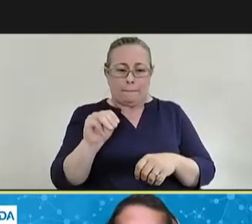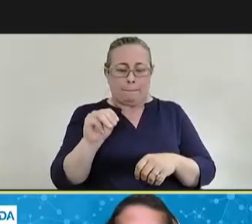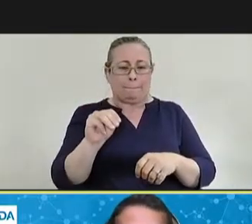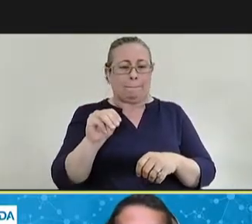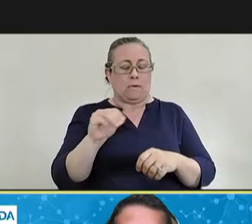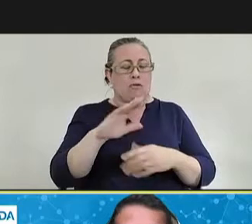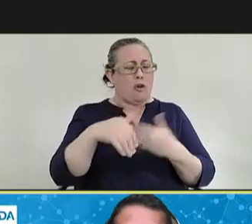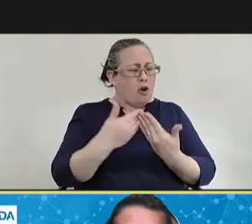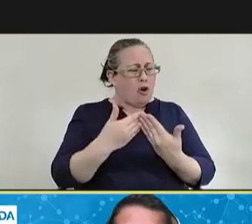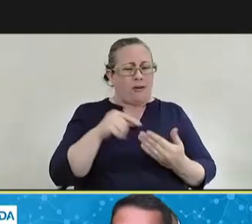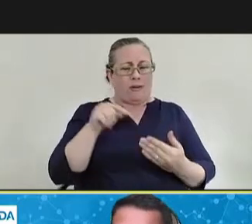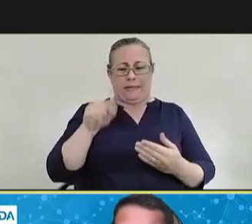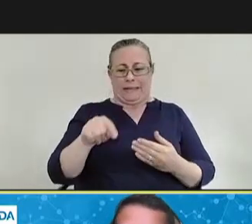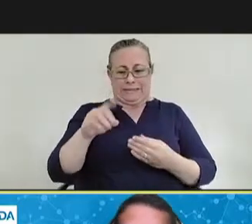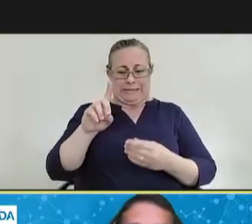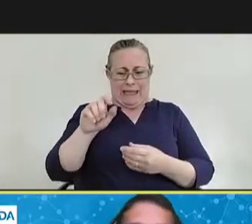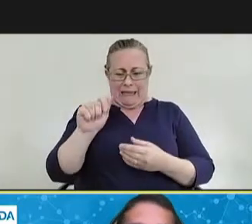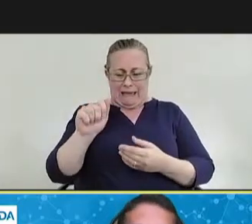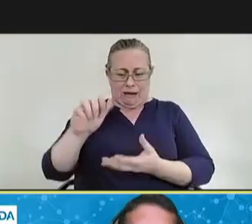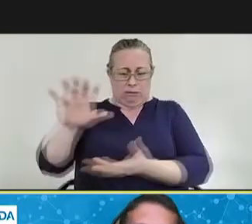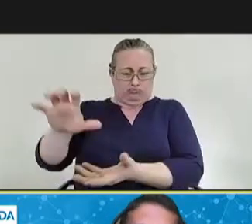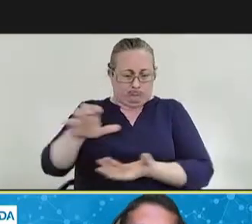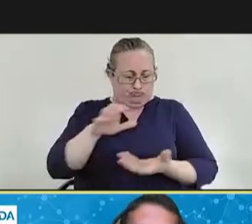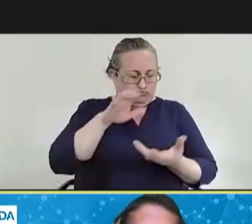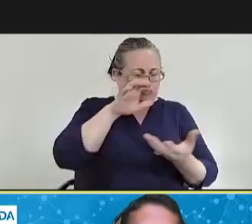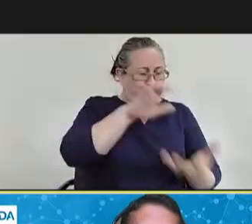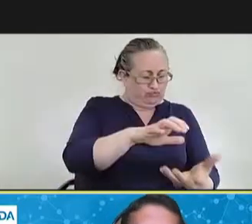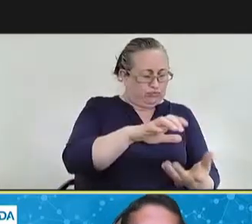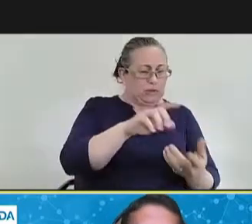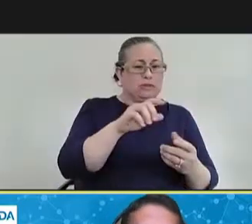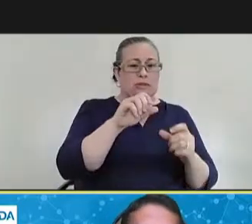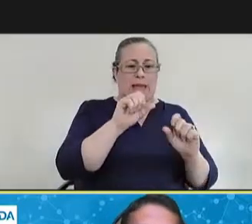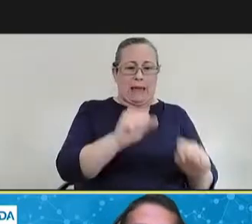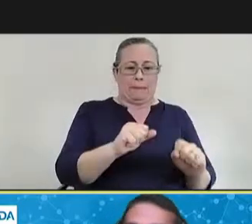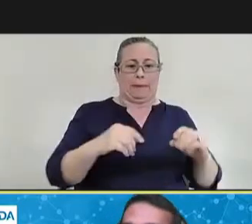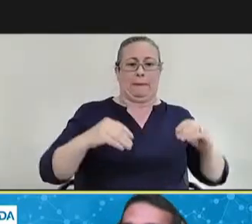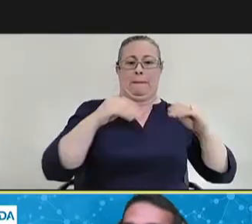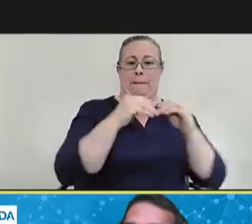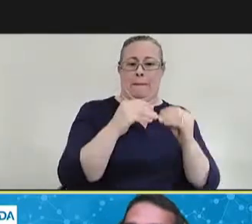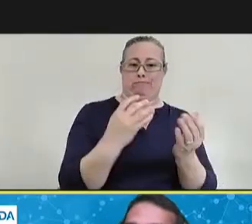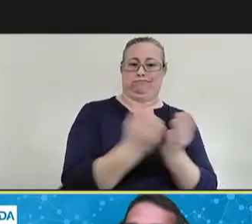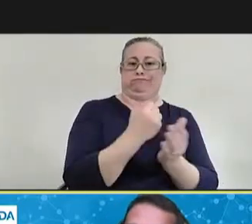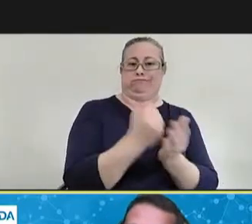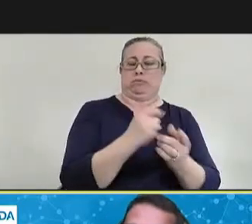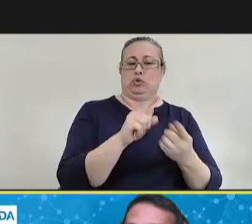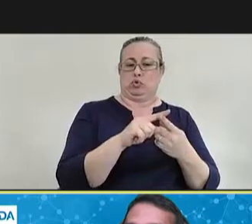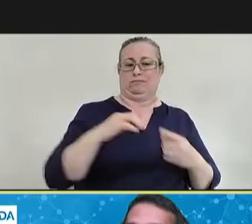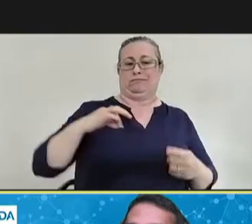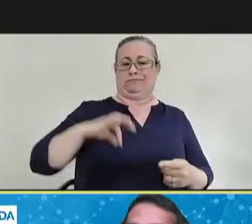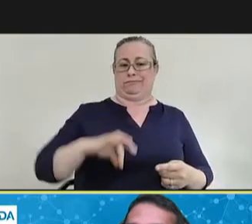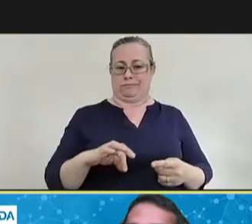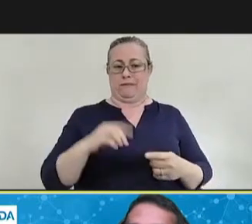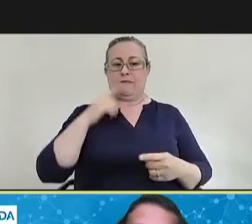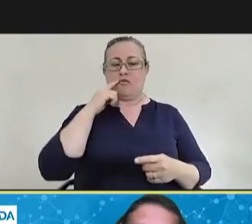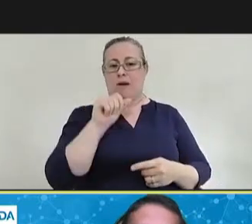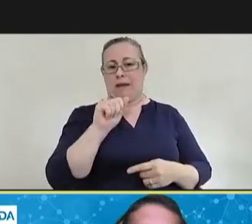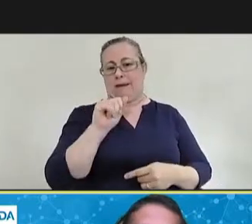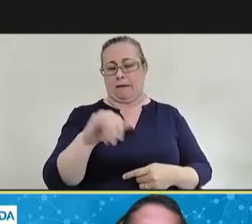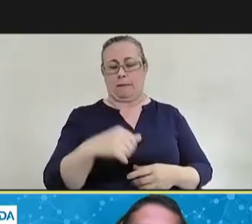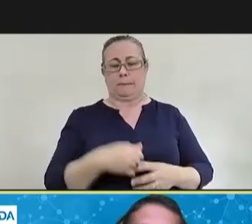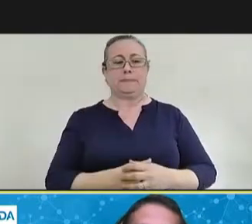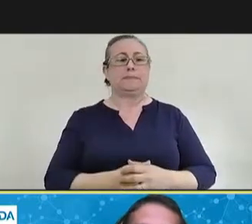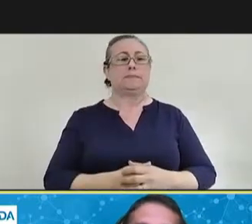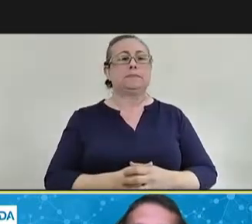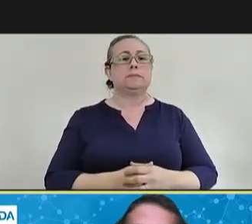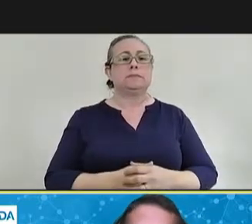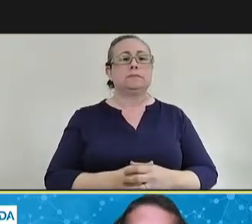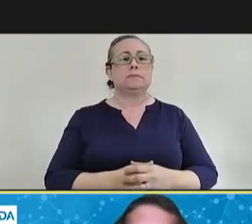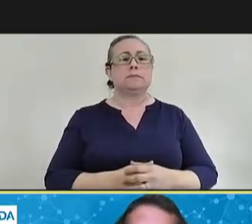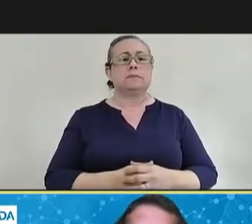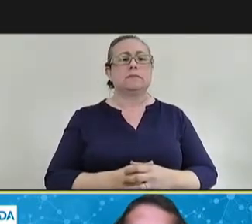models and gain new insights using artificial intelligence. And you can see the growth in